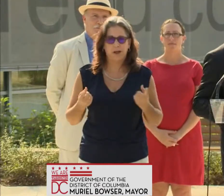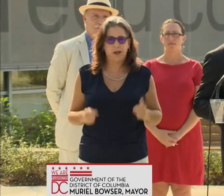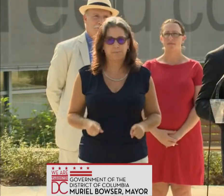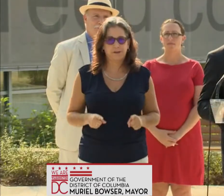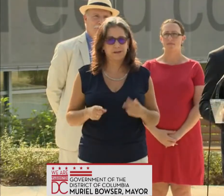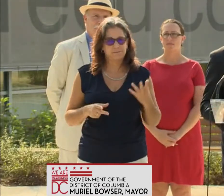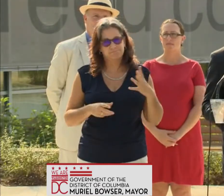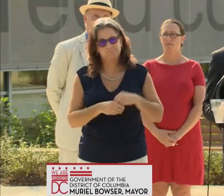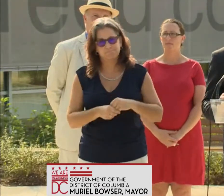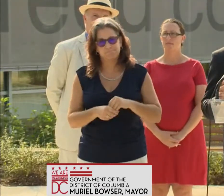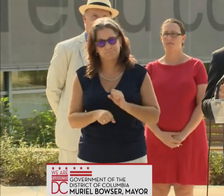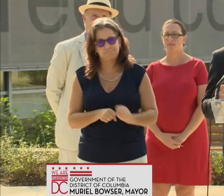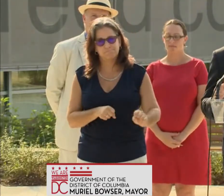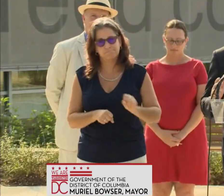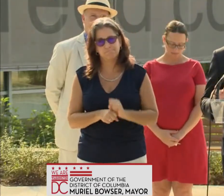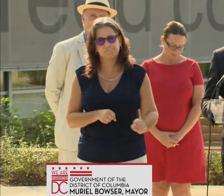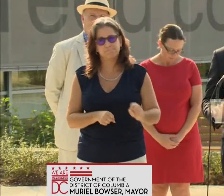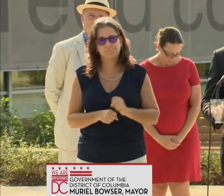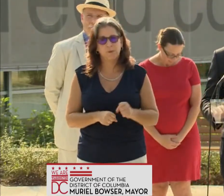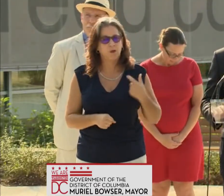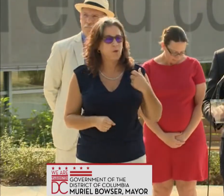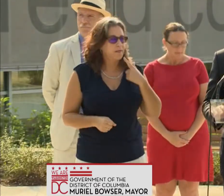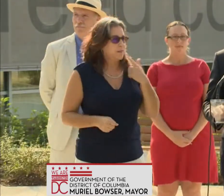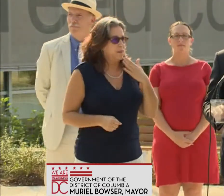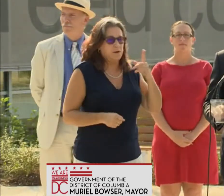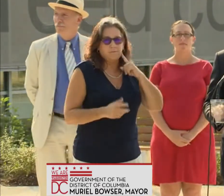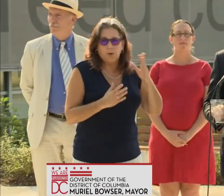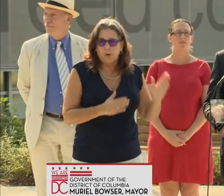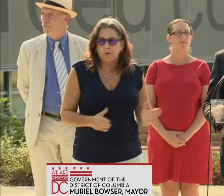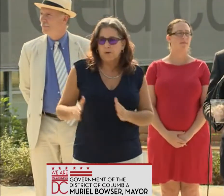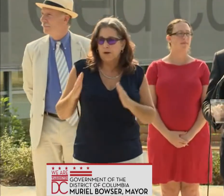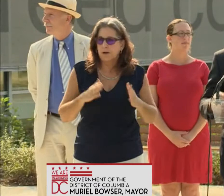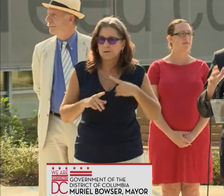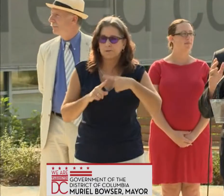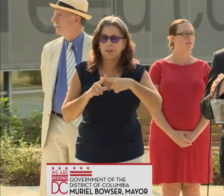such a great team I think in the end we're all better for it finally just a